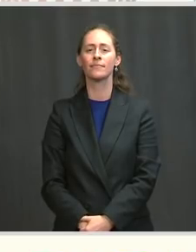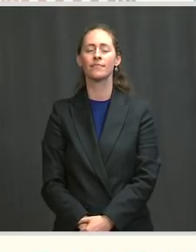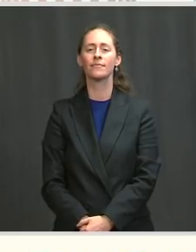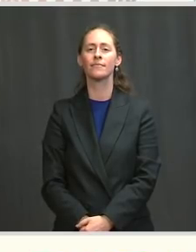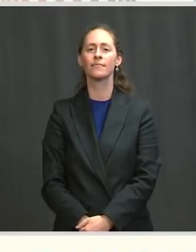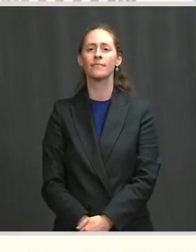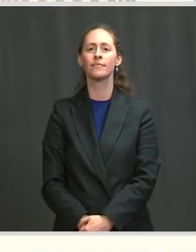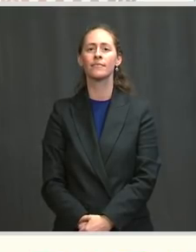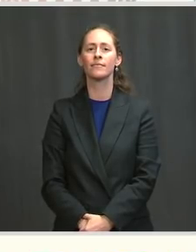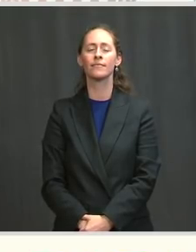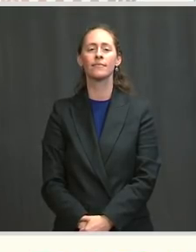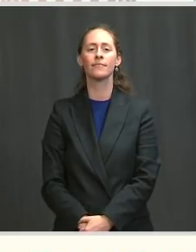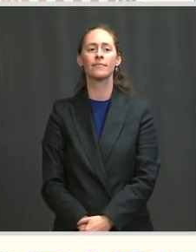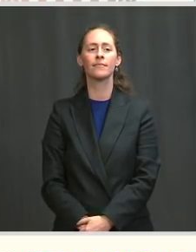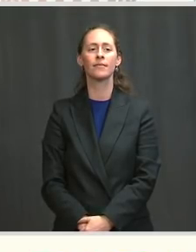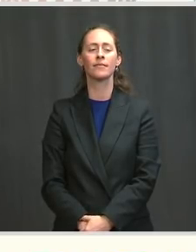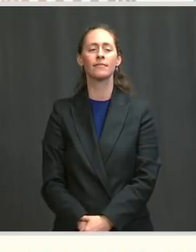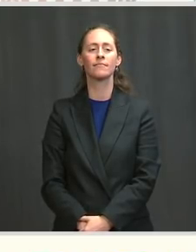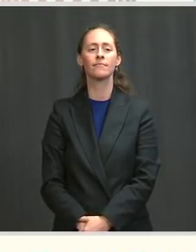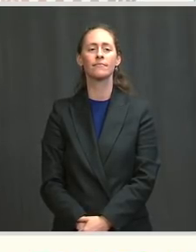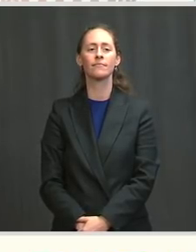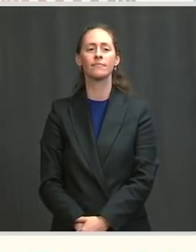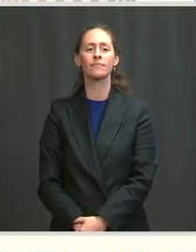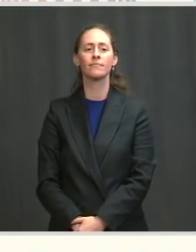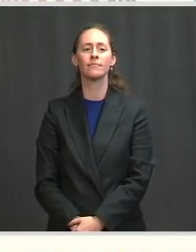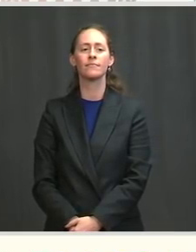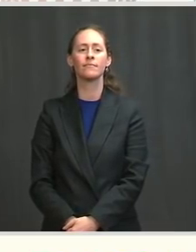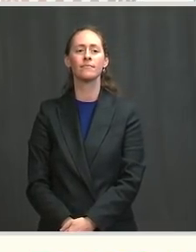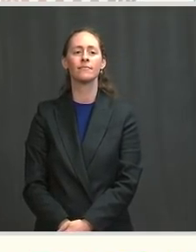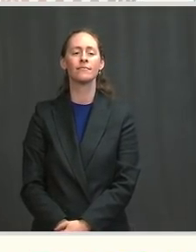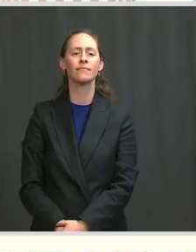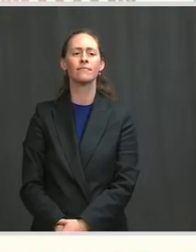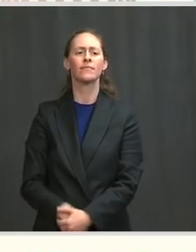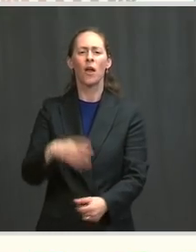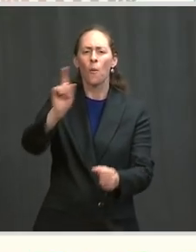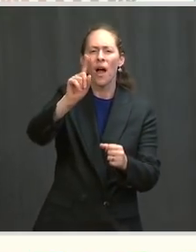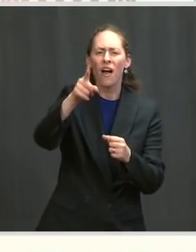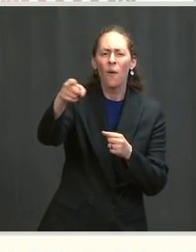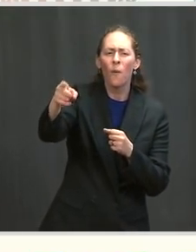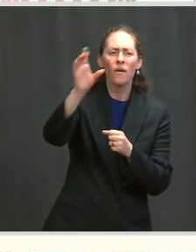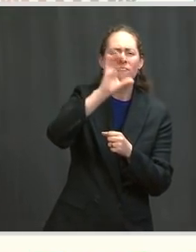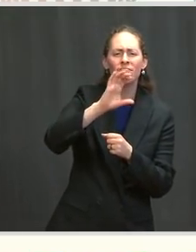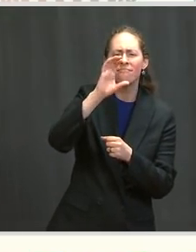And Representative Malcolm Kenyatta -- where are you, Malcolm? You're around here some --